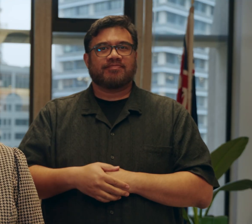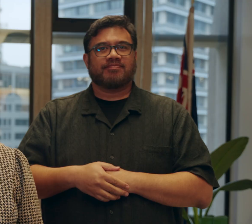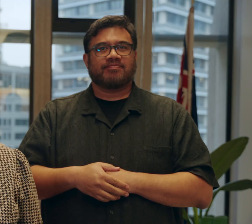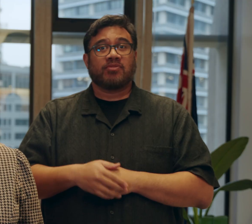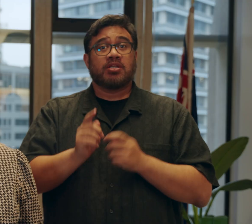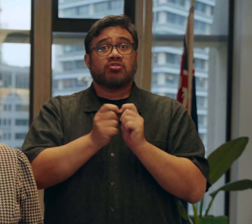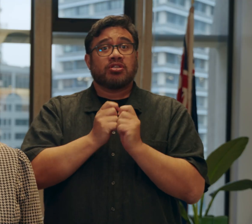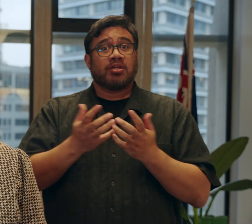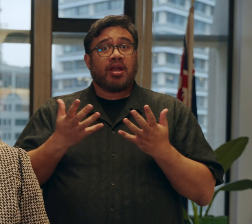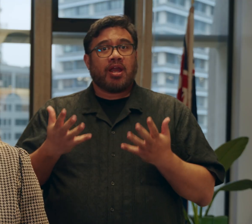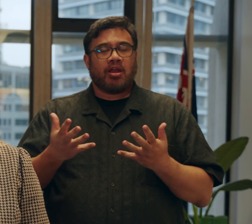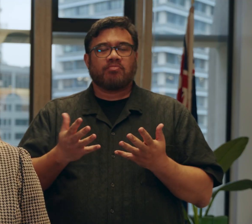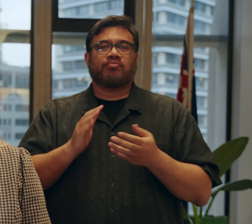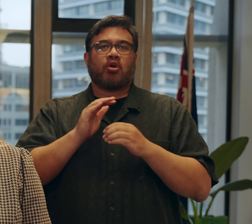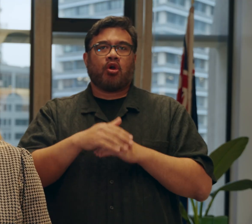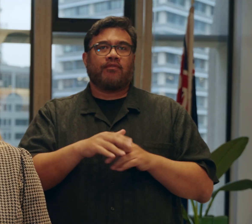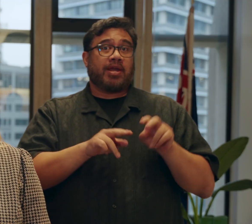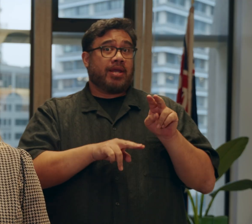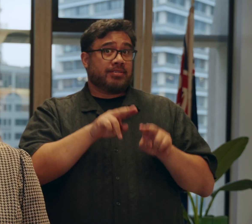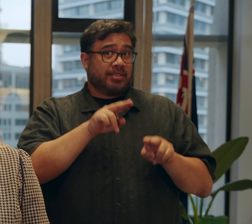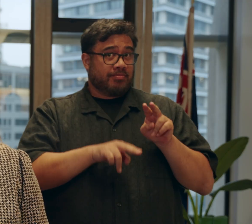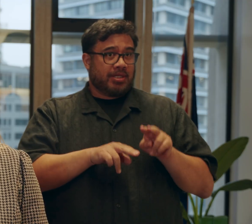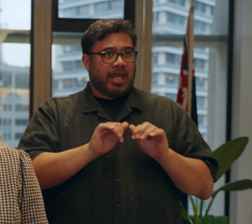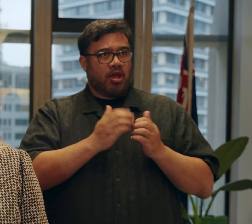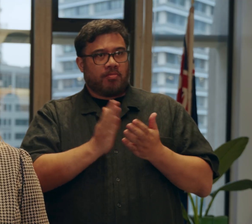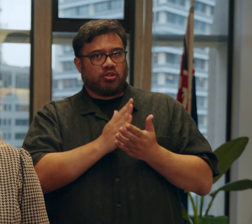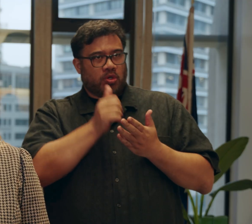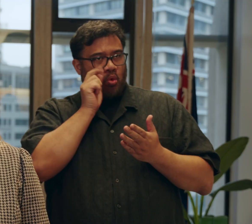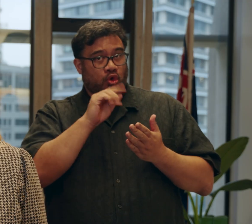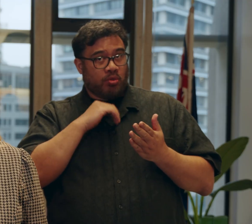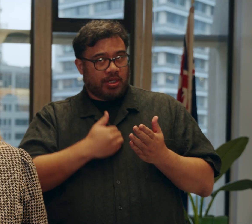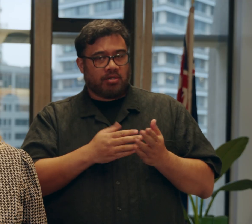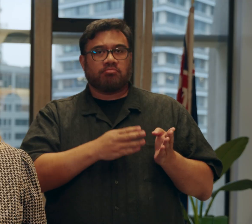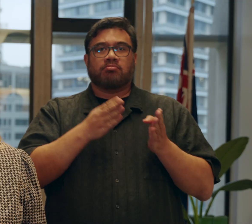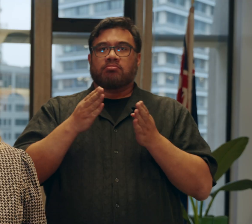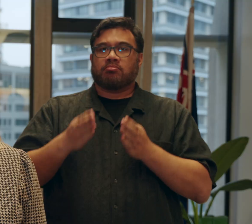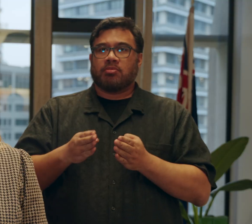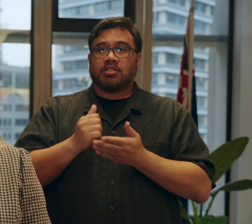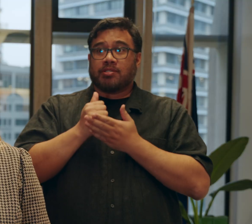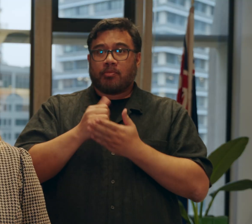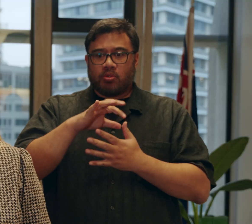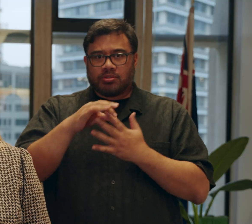The changes relate to how disabled people's needs are assessed, how their supports are allocated,